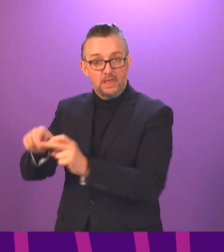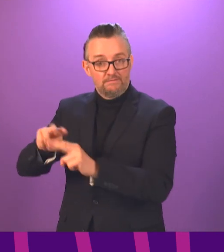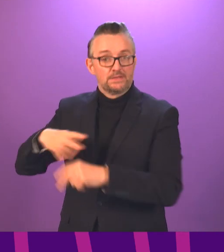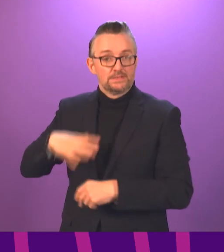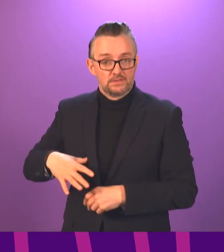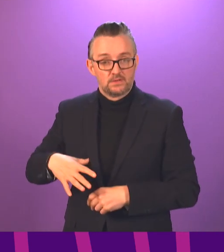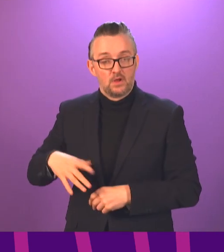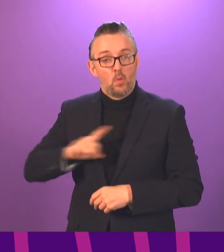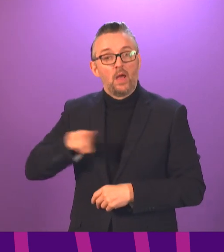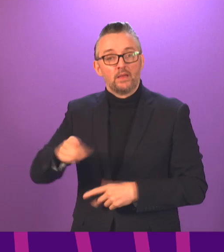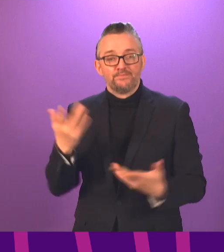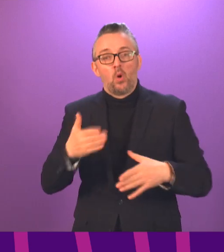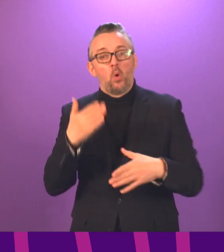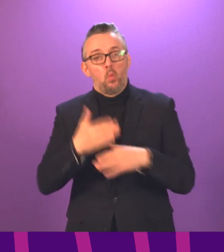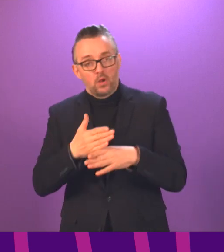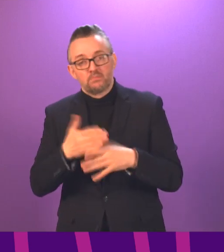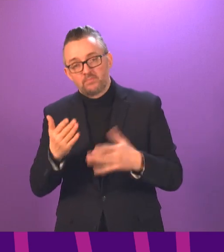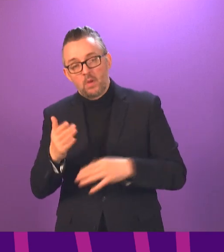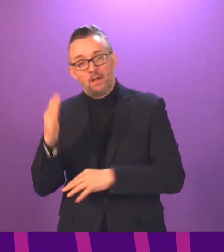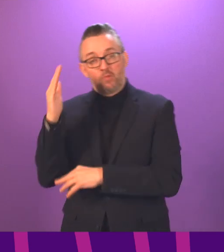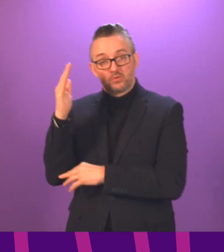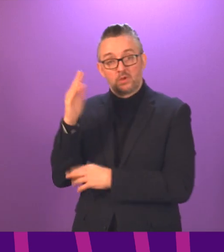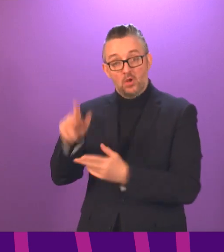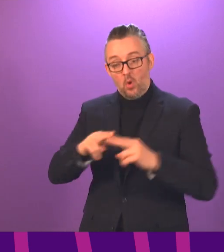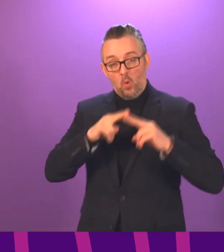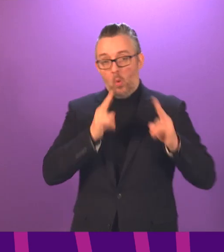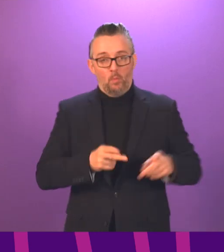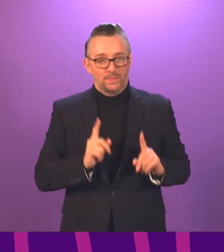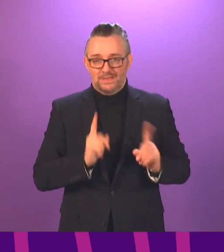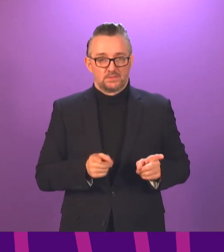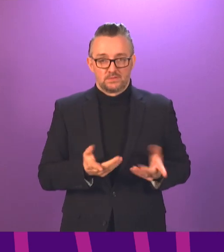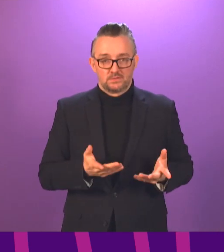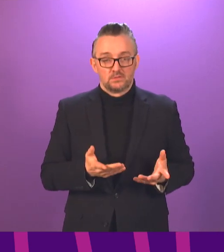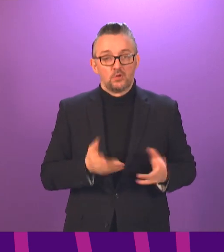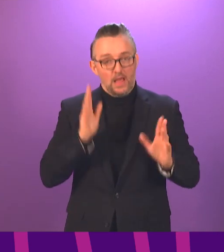as that is work or volunteering that cannot be done from home. It has been suggested that the